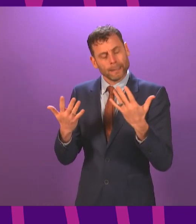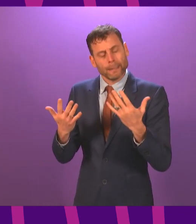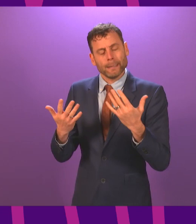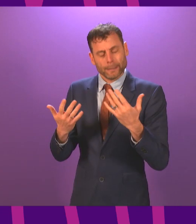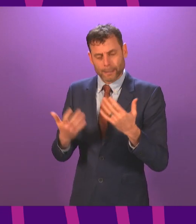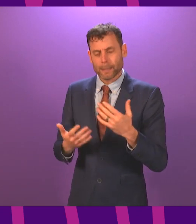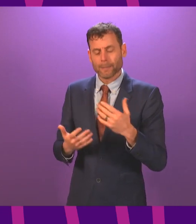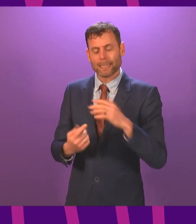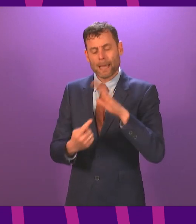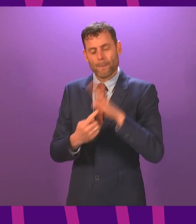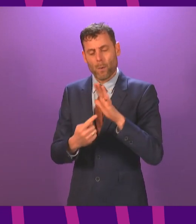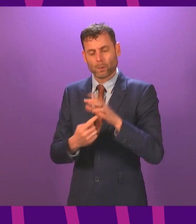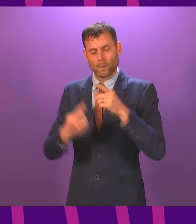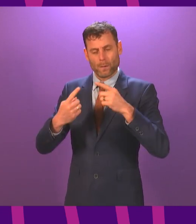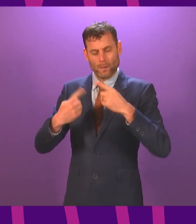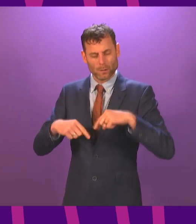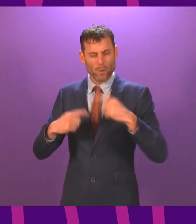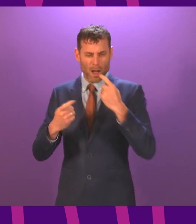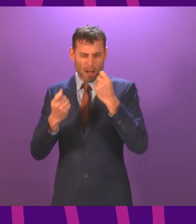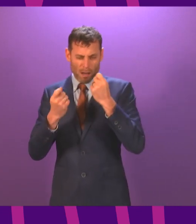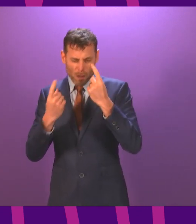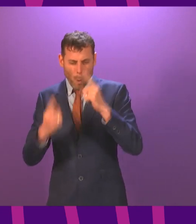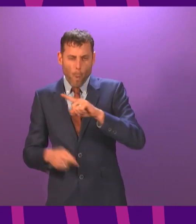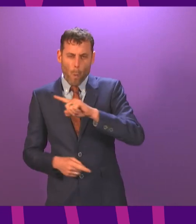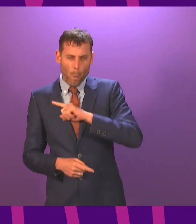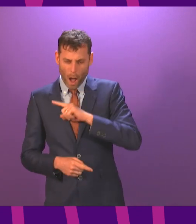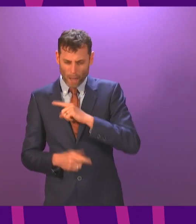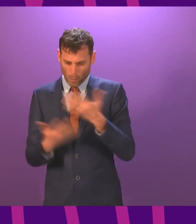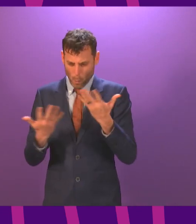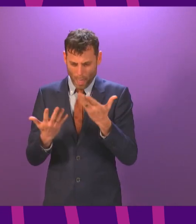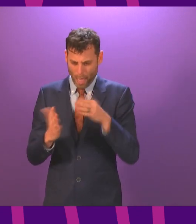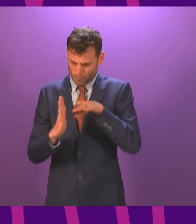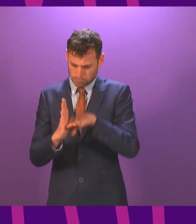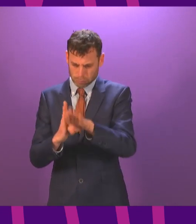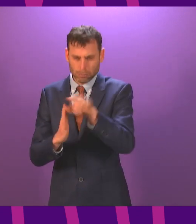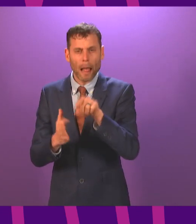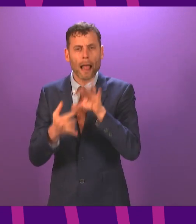However, there is a need to understand more deeply the extent to which those increases